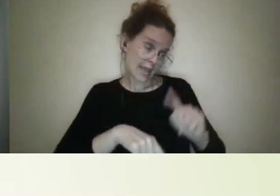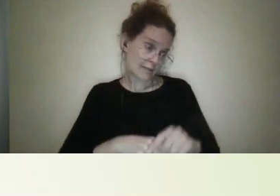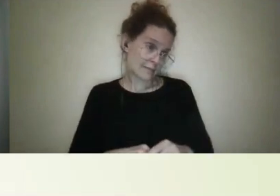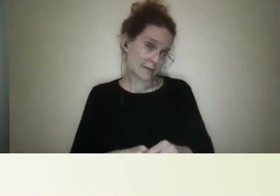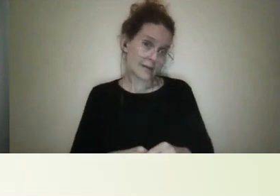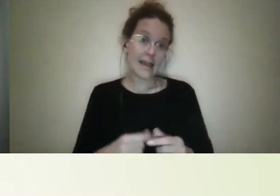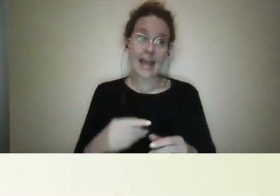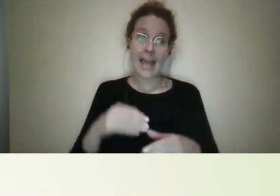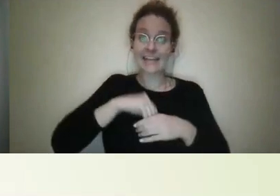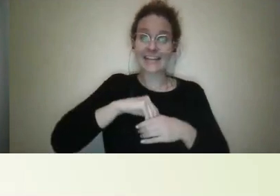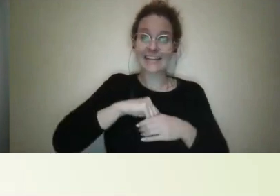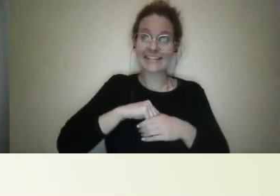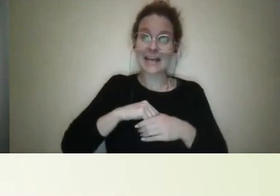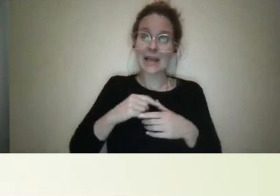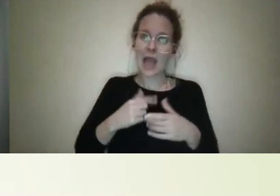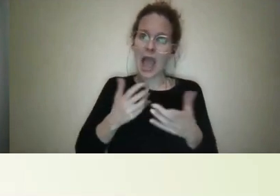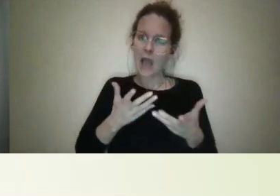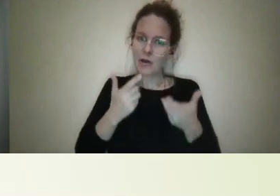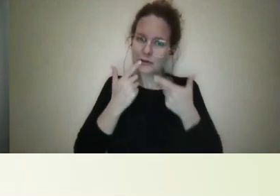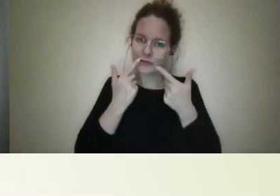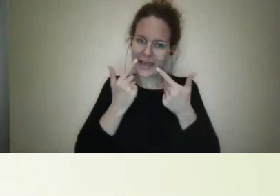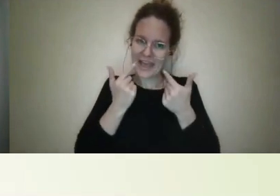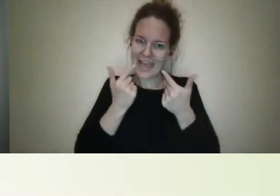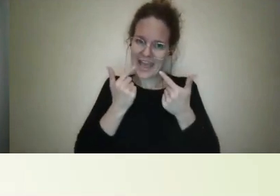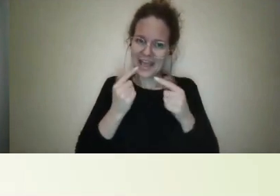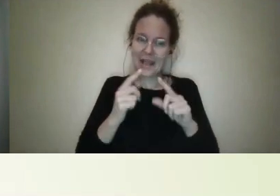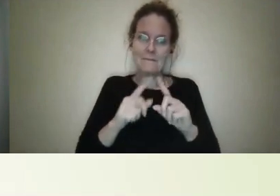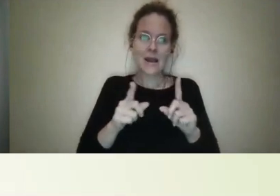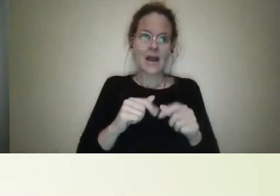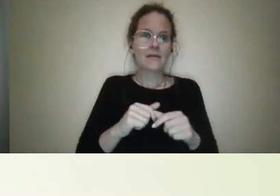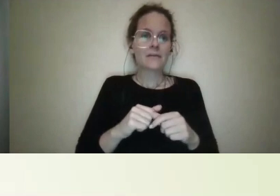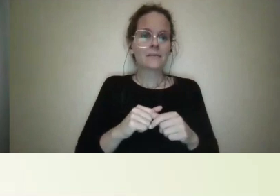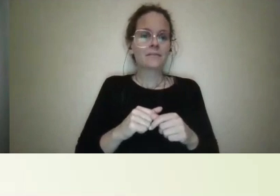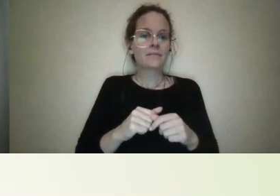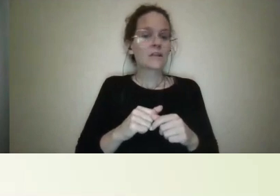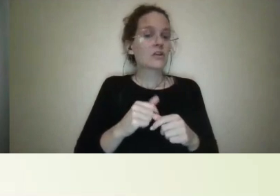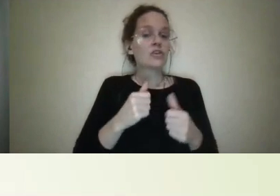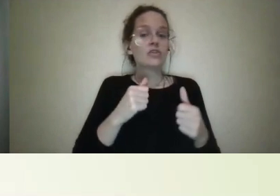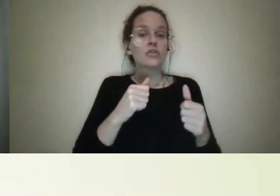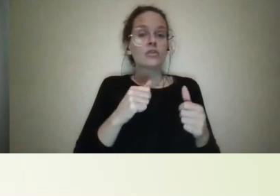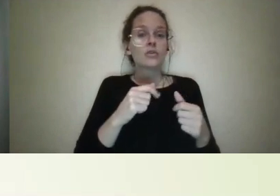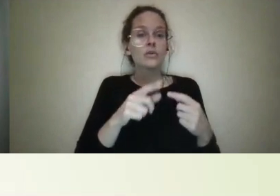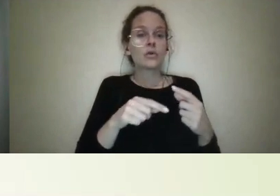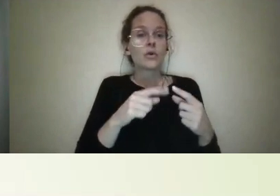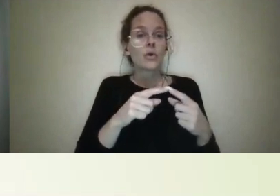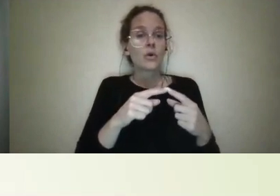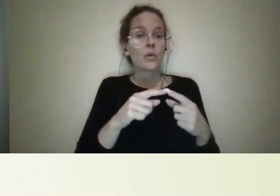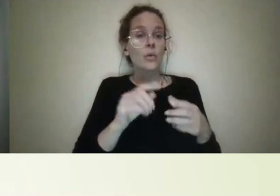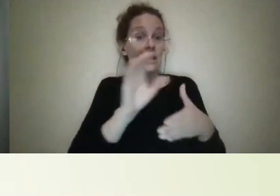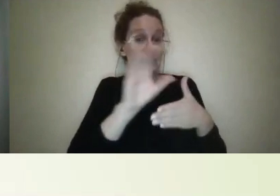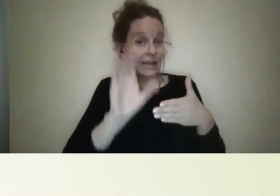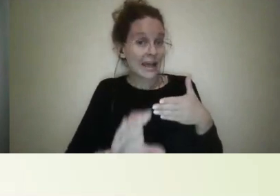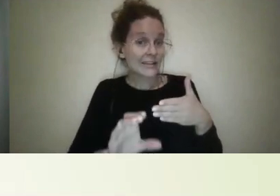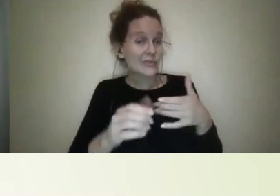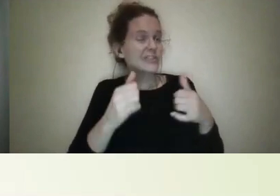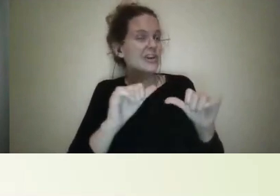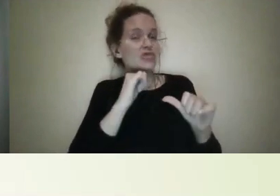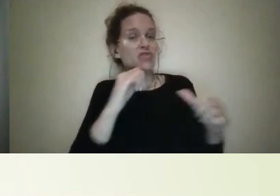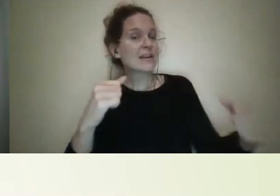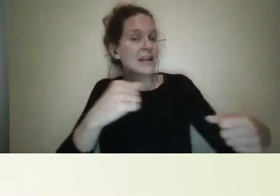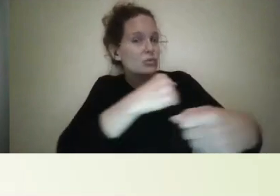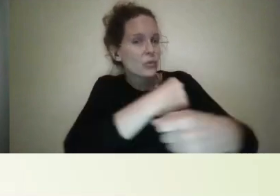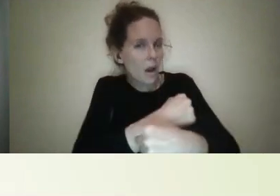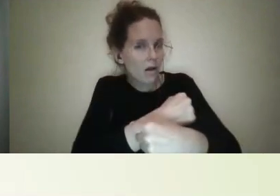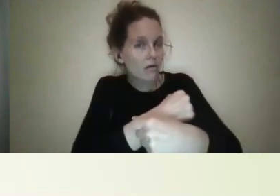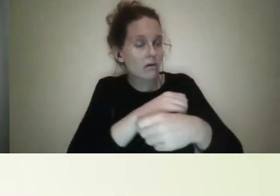being so cute or - avoid hugging when you're doing a consequence like that. Because then they know,